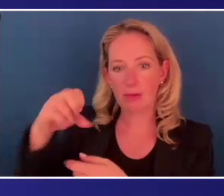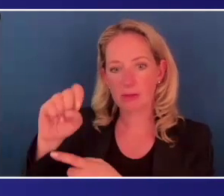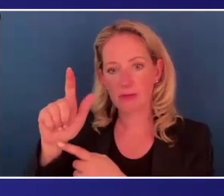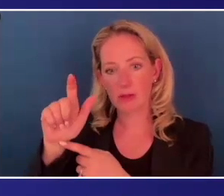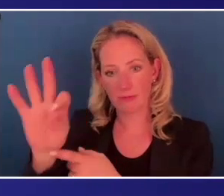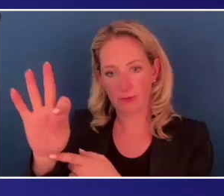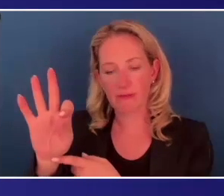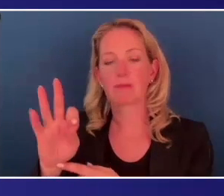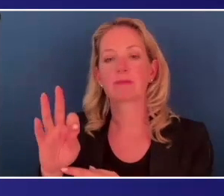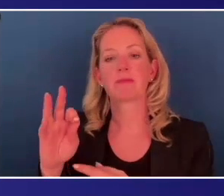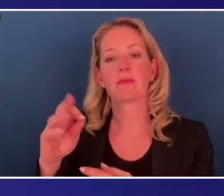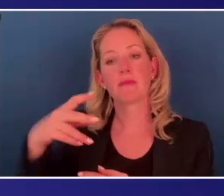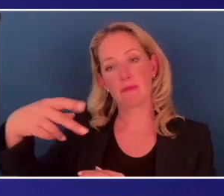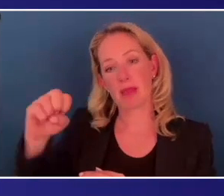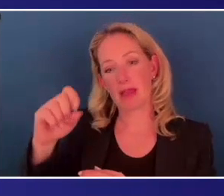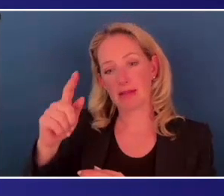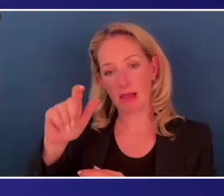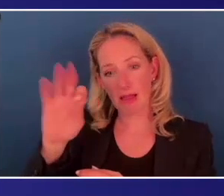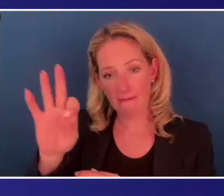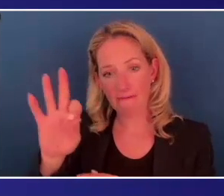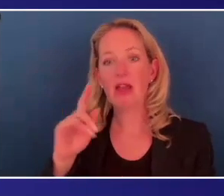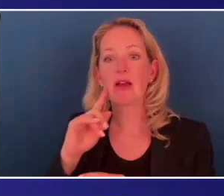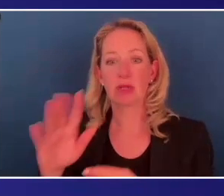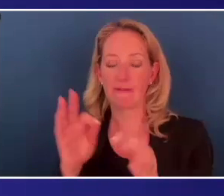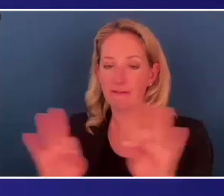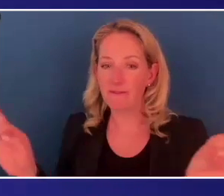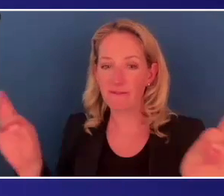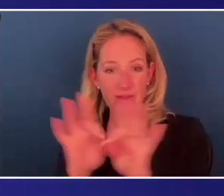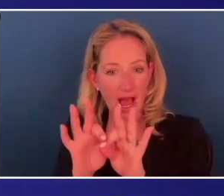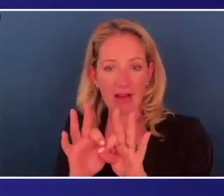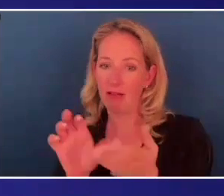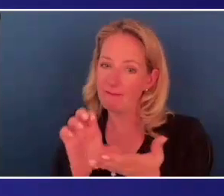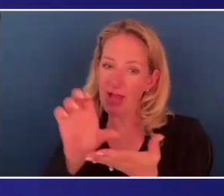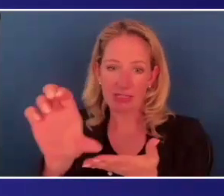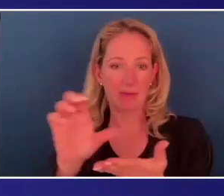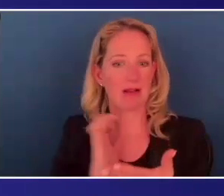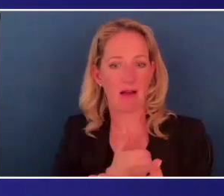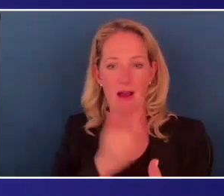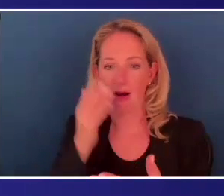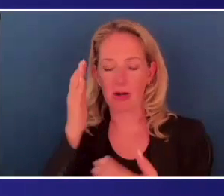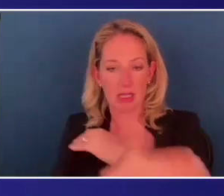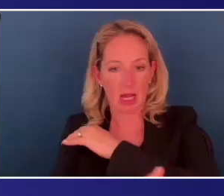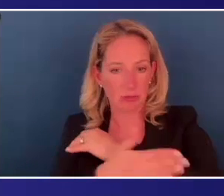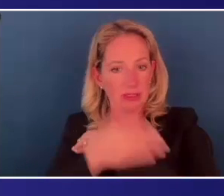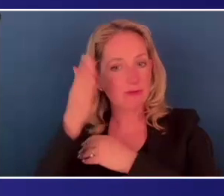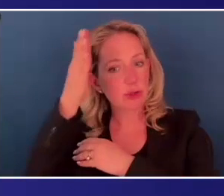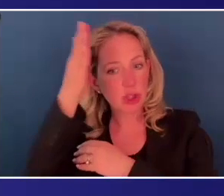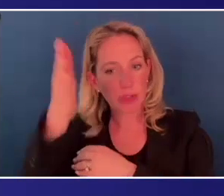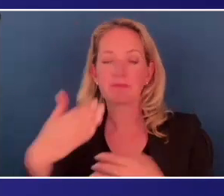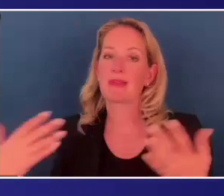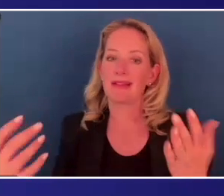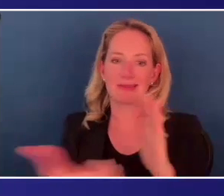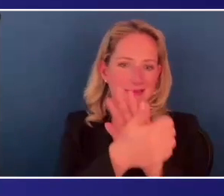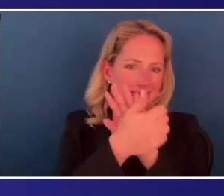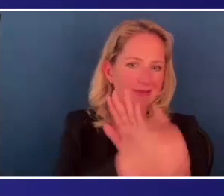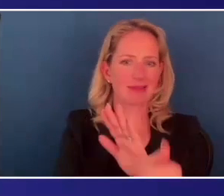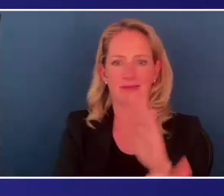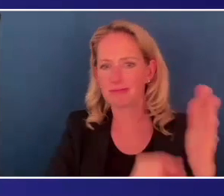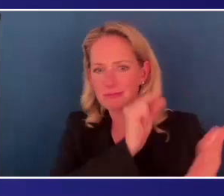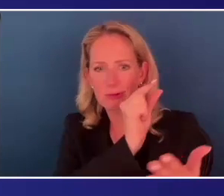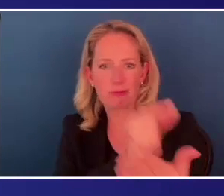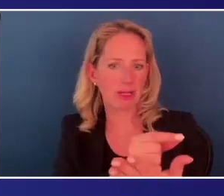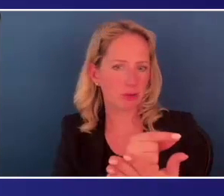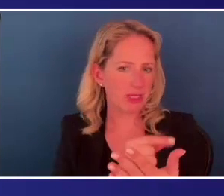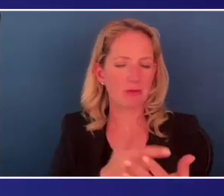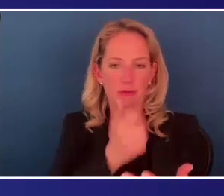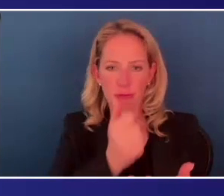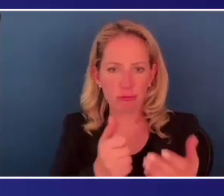PSLF was created as a vital investment in our country's future. Powering talented graduates to strength the very foundation of our democracy through public service.